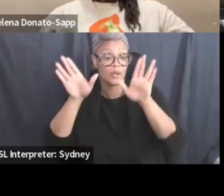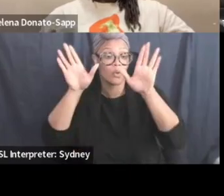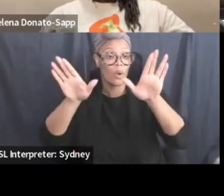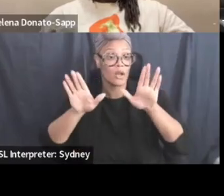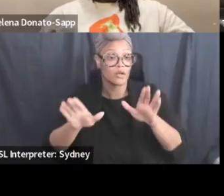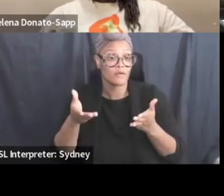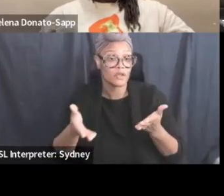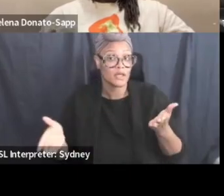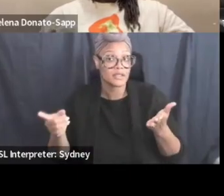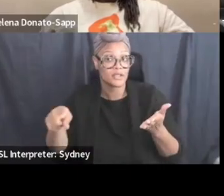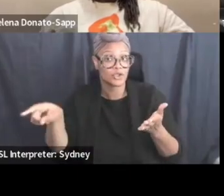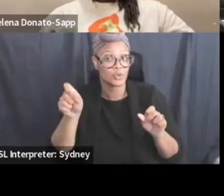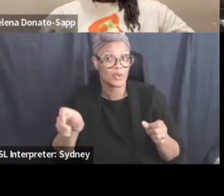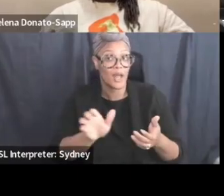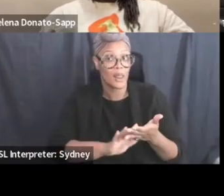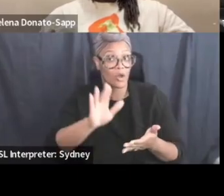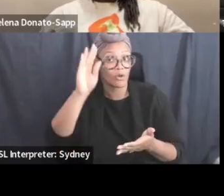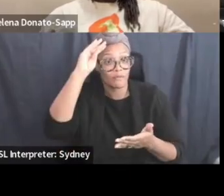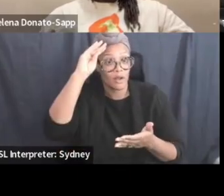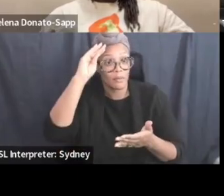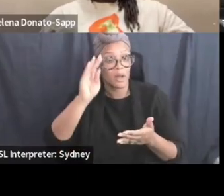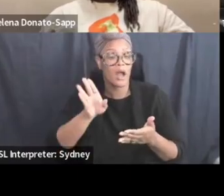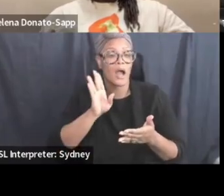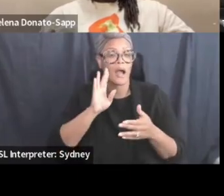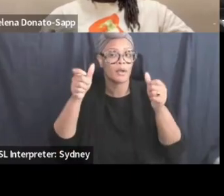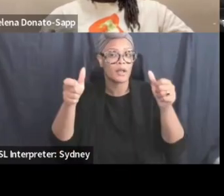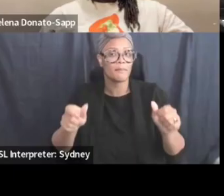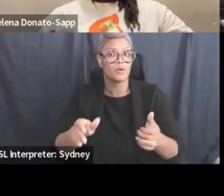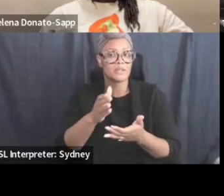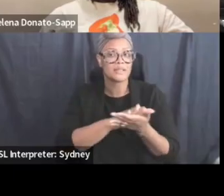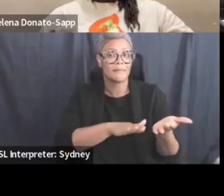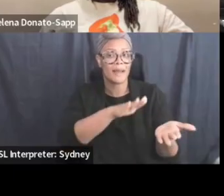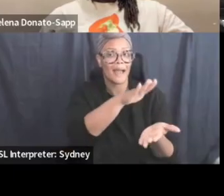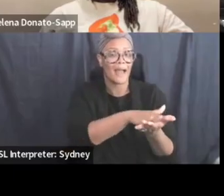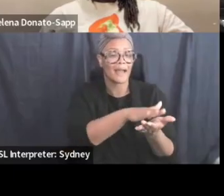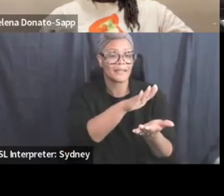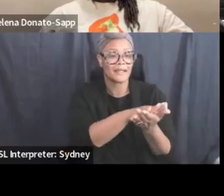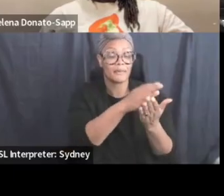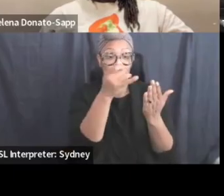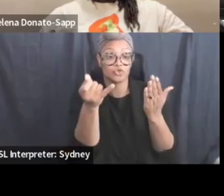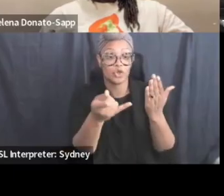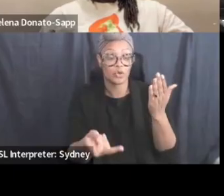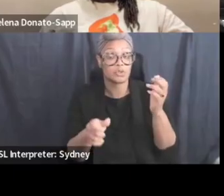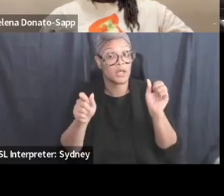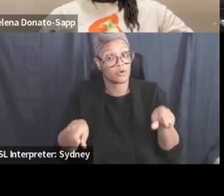We also uh put some scholars in there and some academic journals um that could be helpful. But